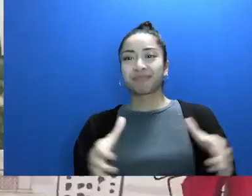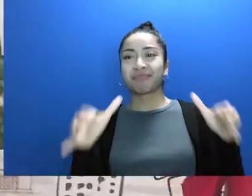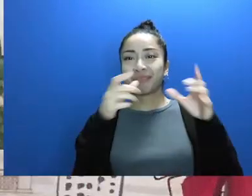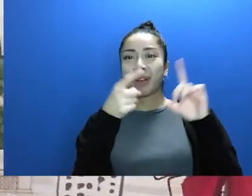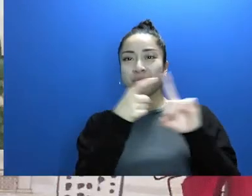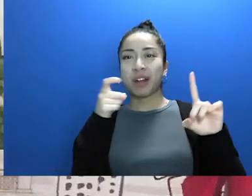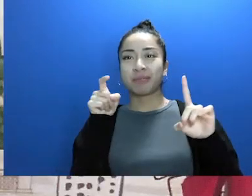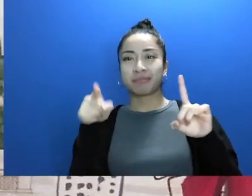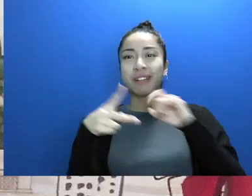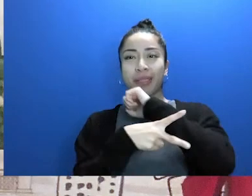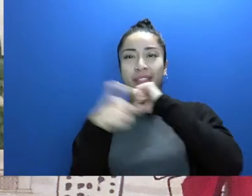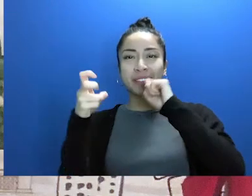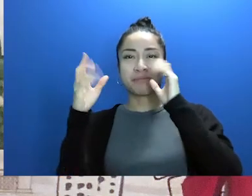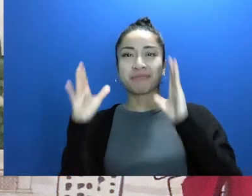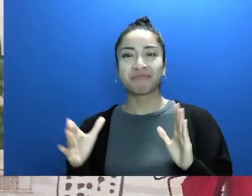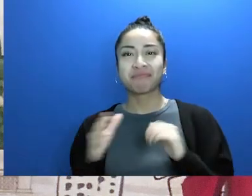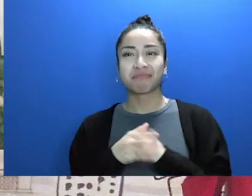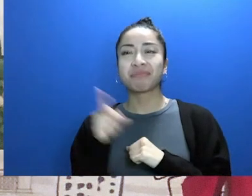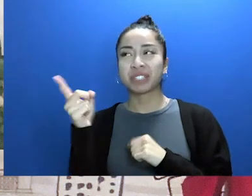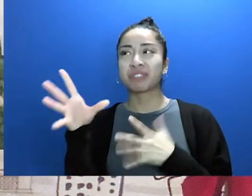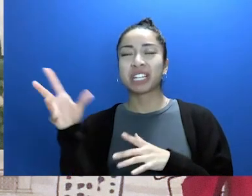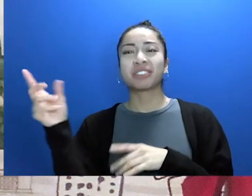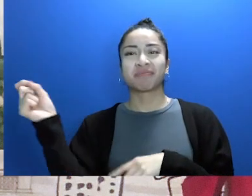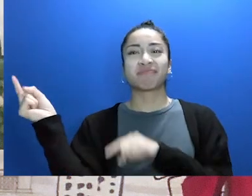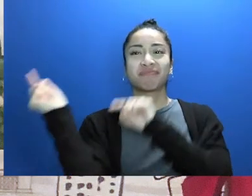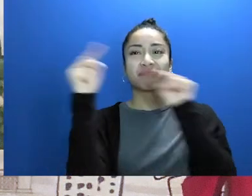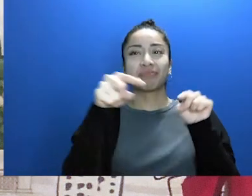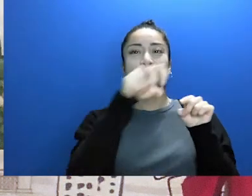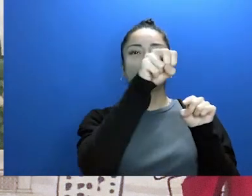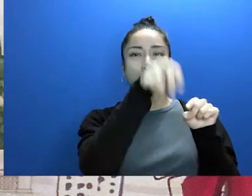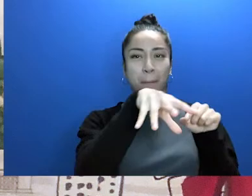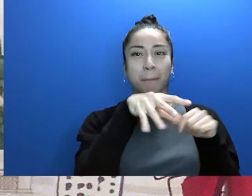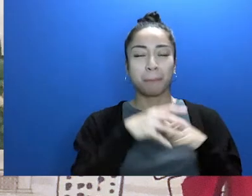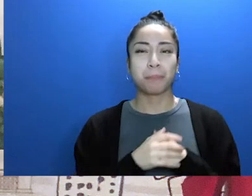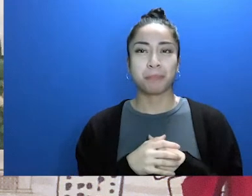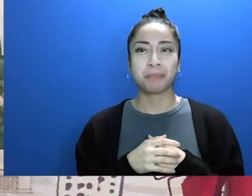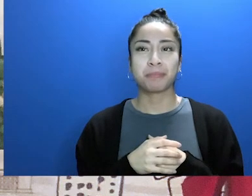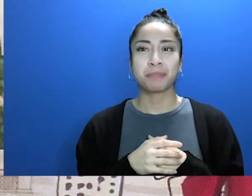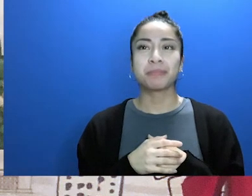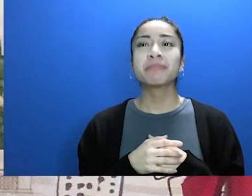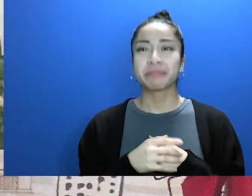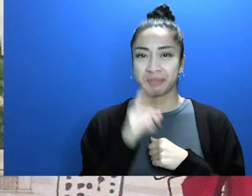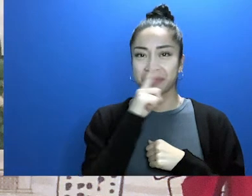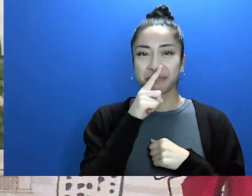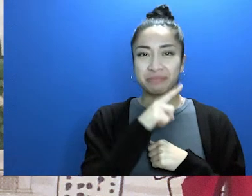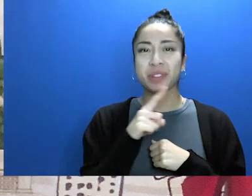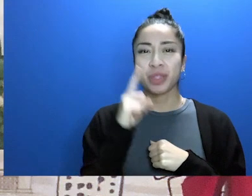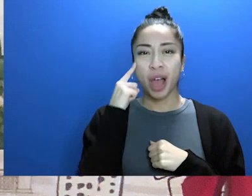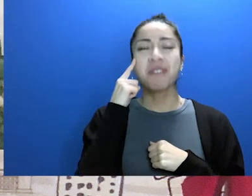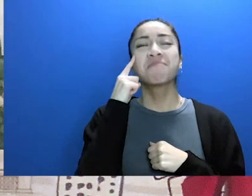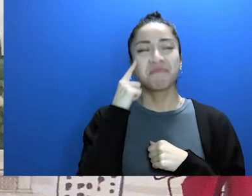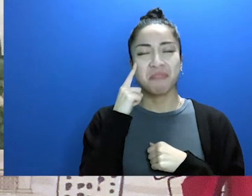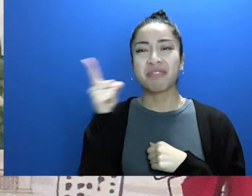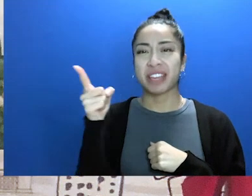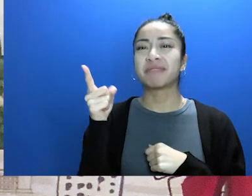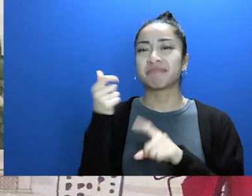from fifth to tribeca past new york's best art our pair taught a thief to remember his heart